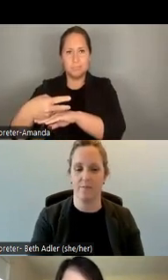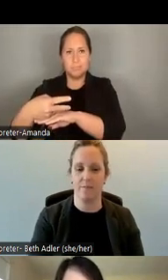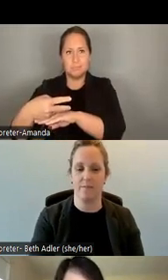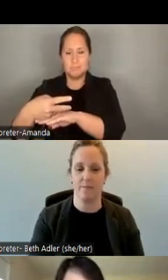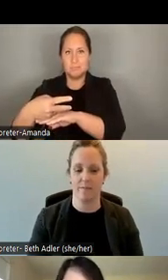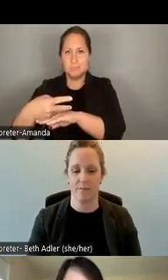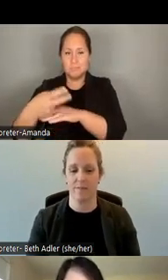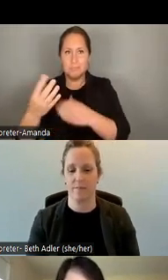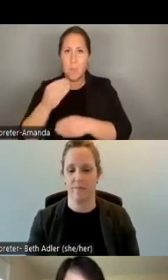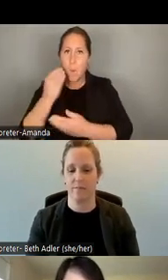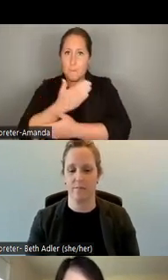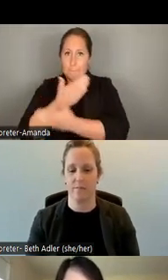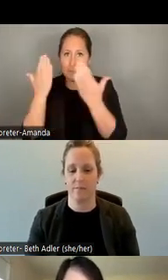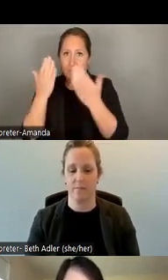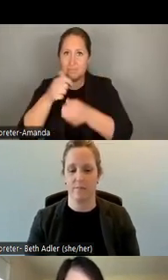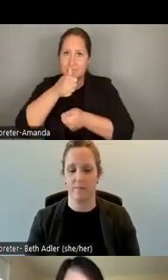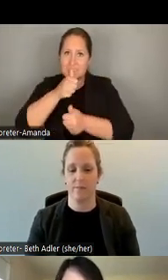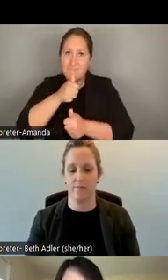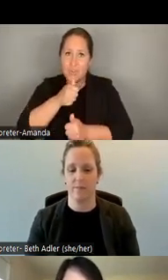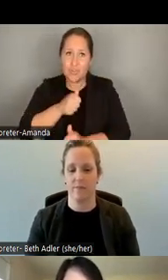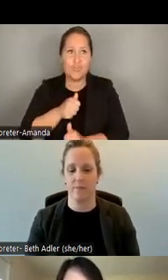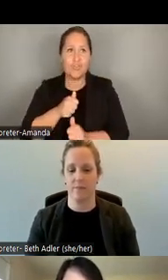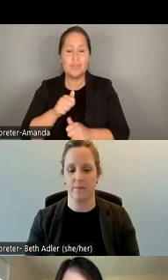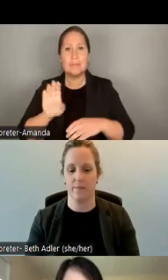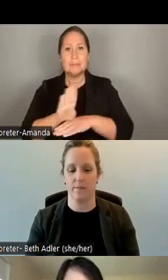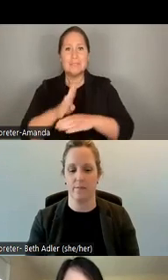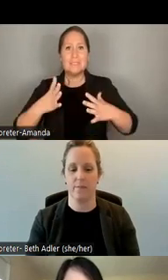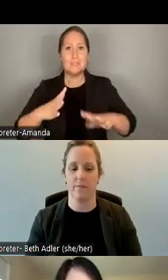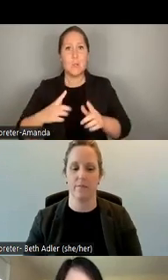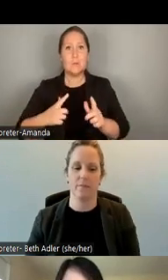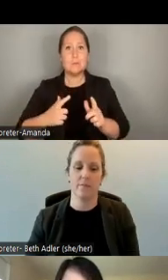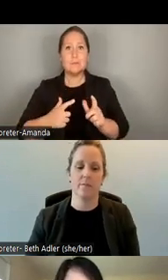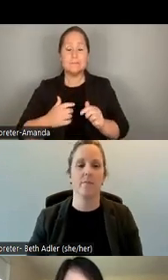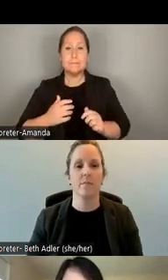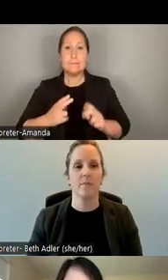homelessness and suffering while a man in business clothes hurries by seemingly on his way to work